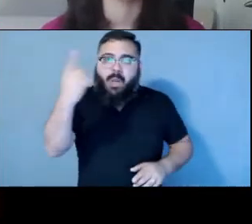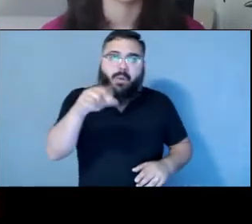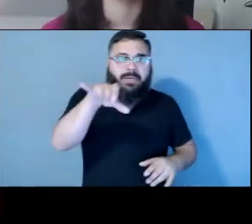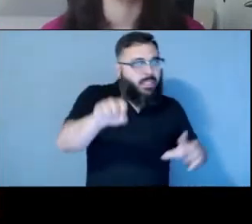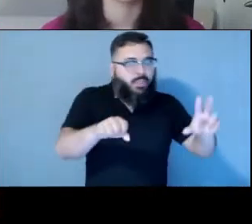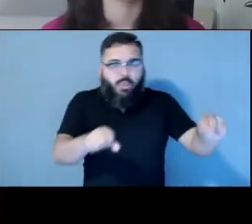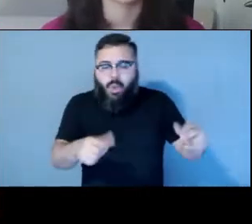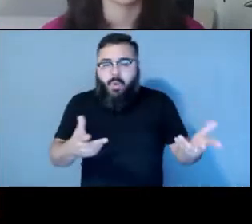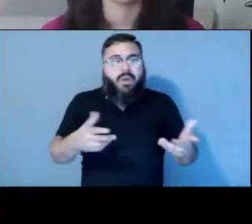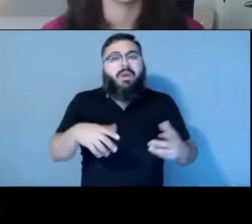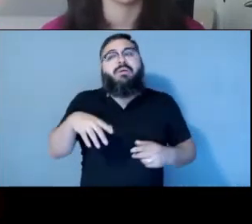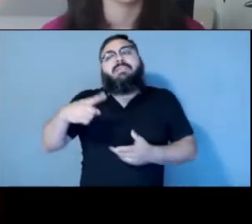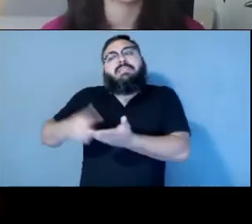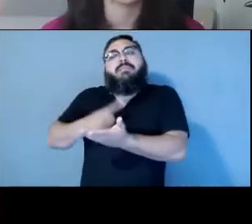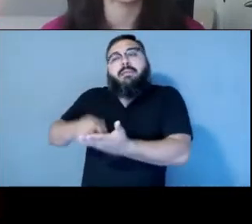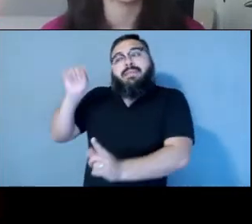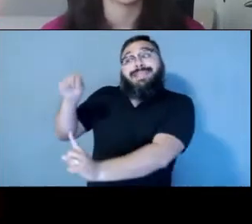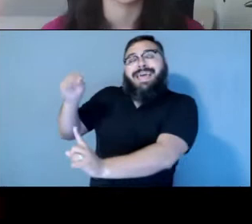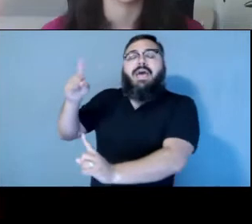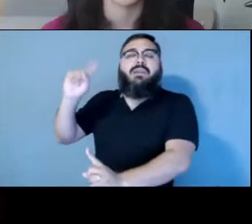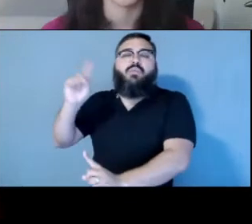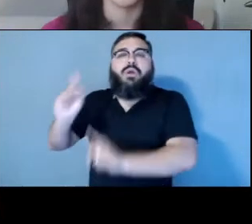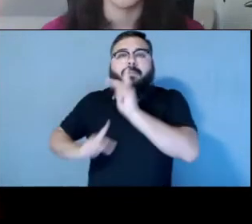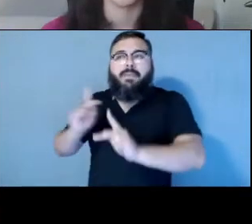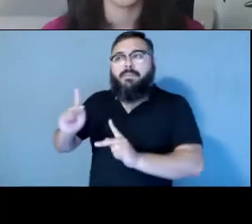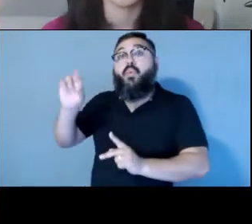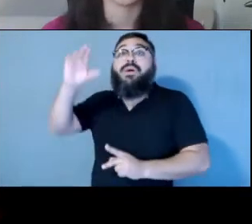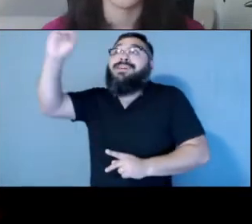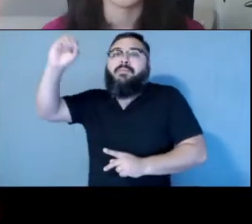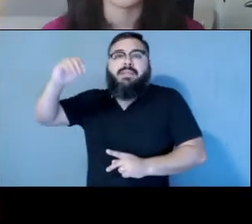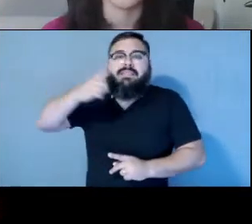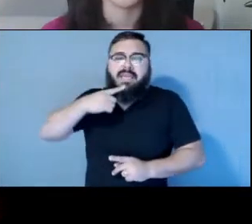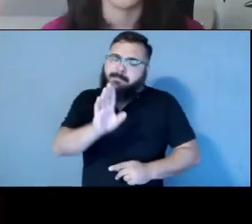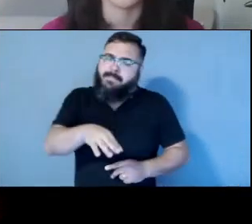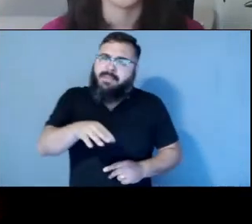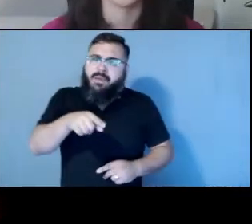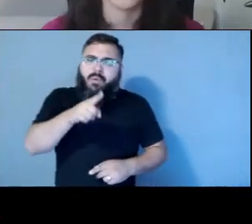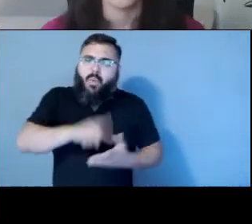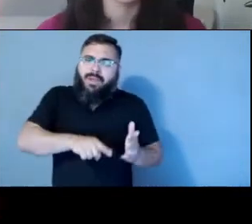and so that sometimes is where people argue, employers argue with employees about what's an essential function,